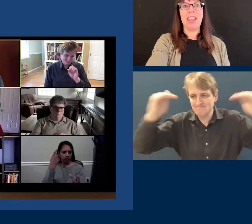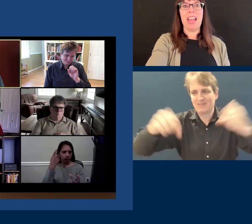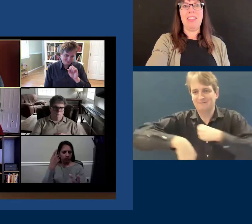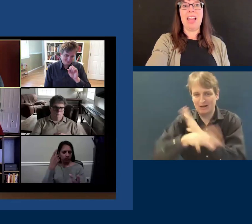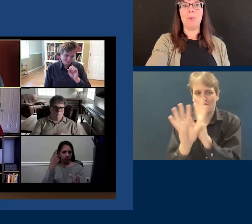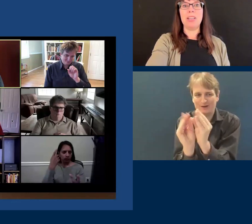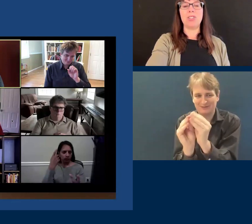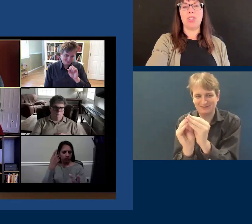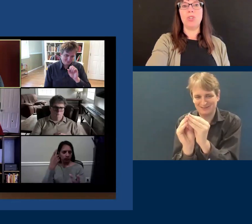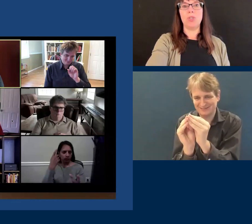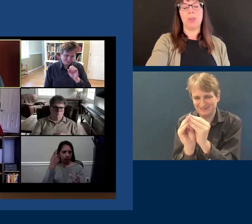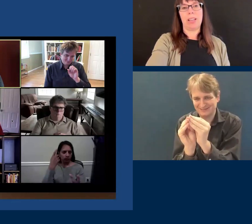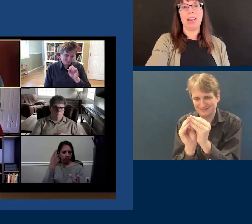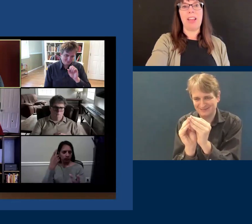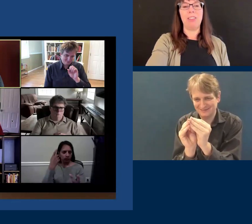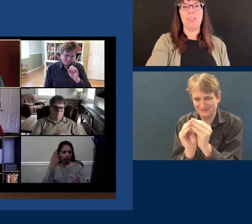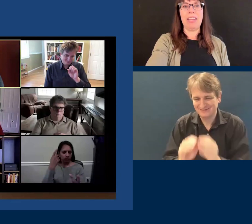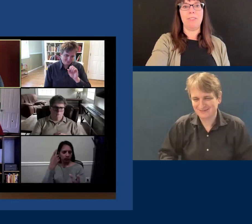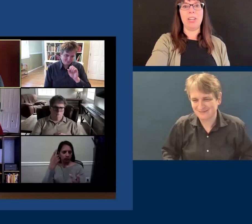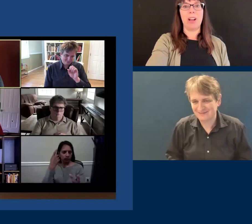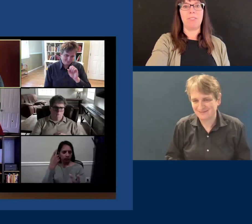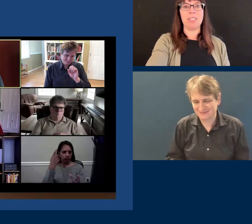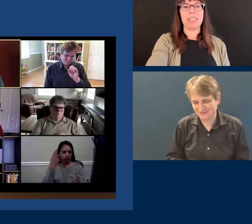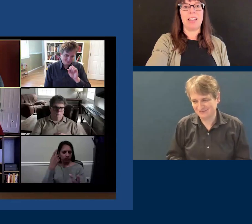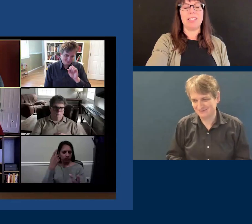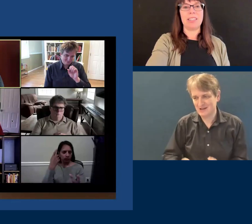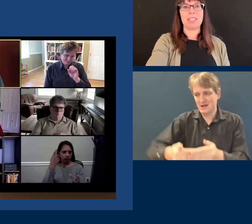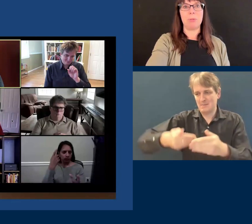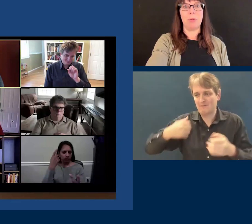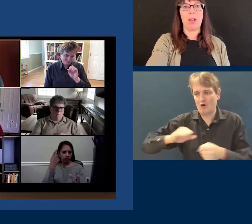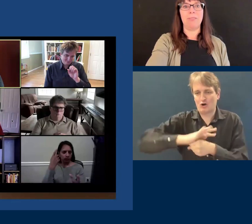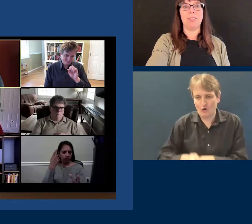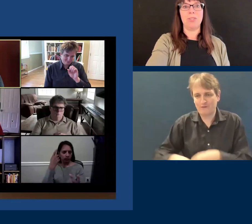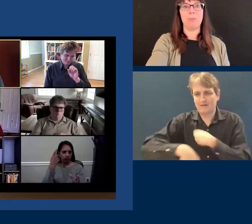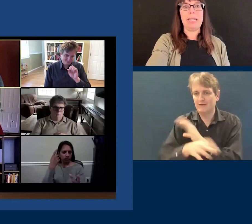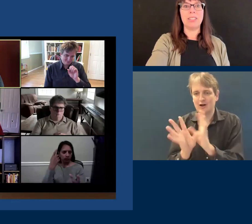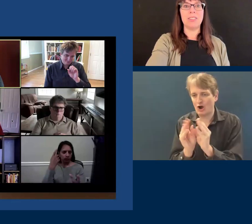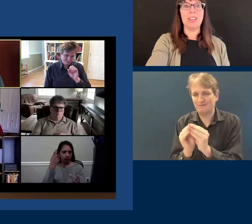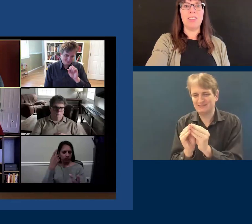And that was to kind of elevate video conferencing as an acceptable way to meet.